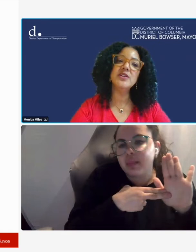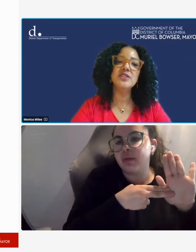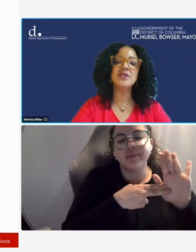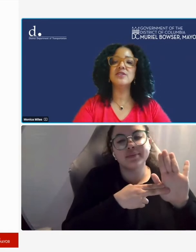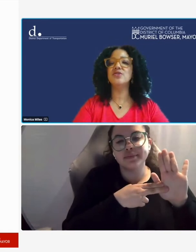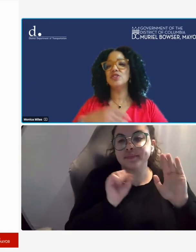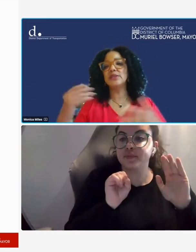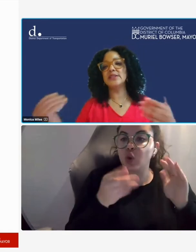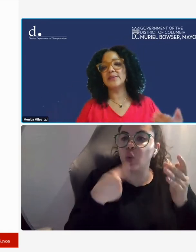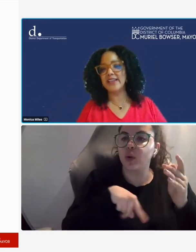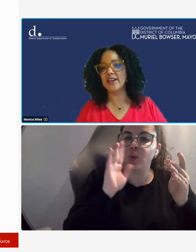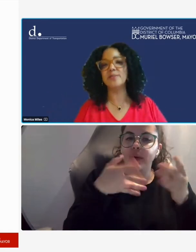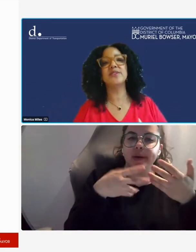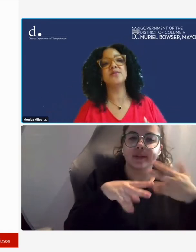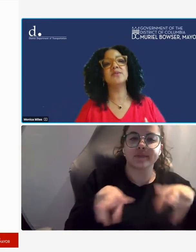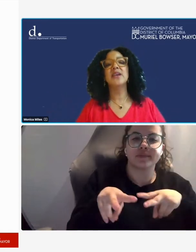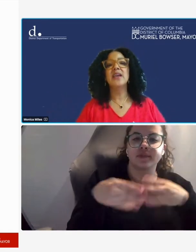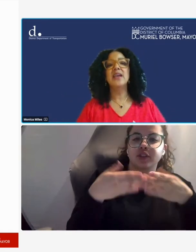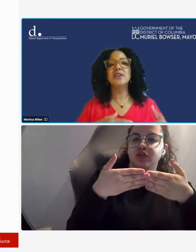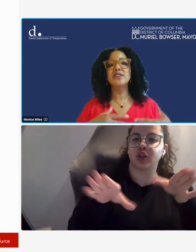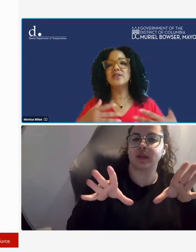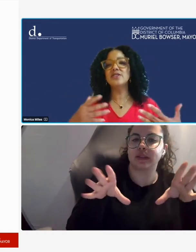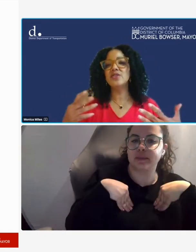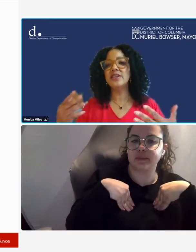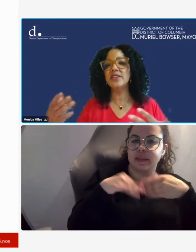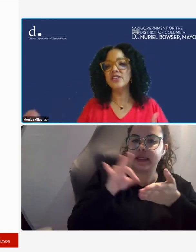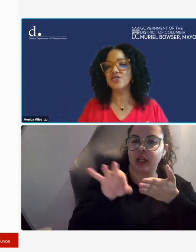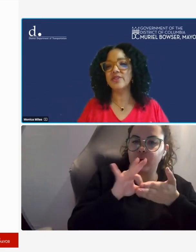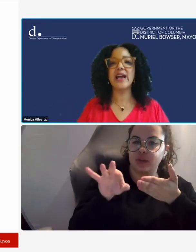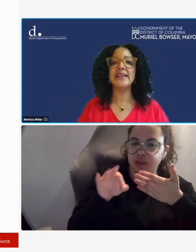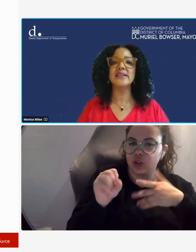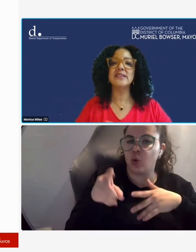turn to generally accepted accounting principles and we're going to turn to the industry guidance